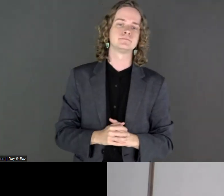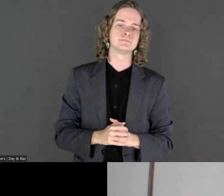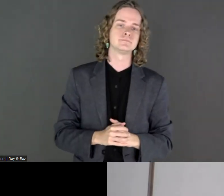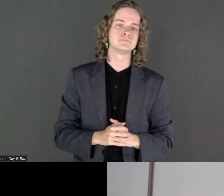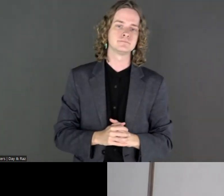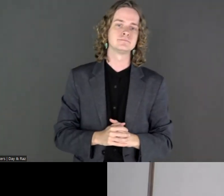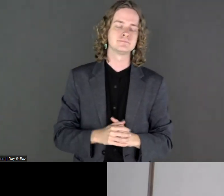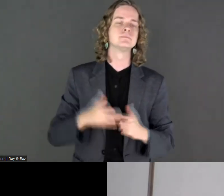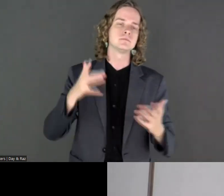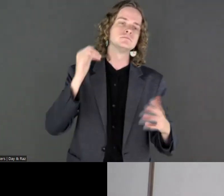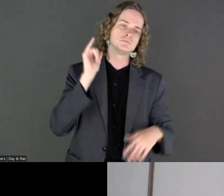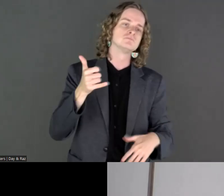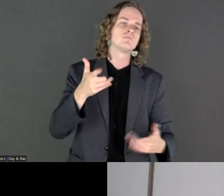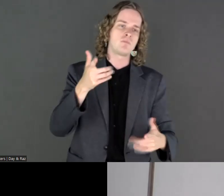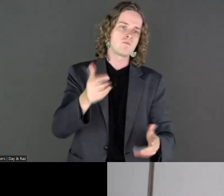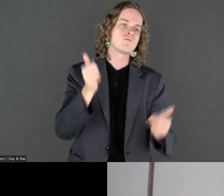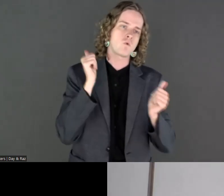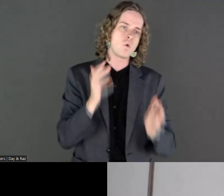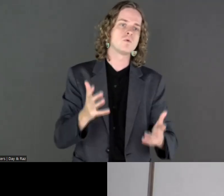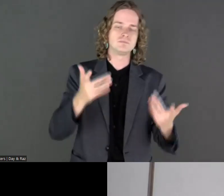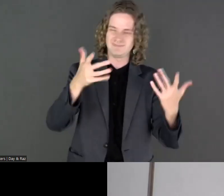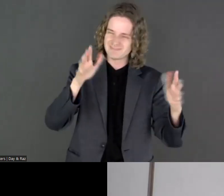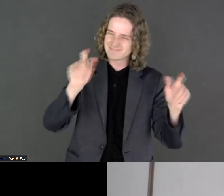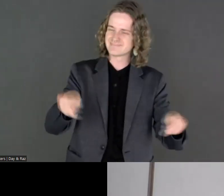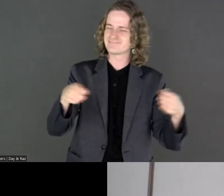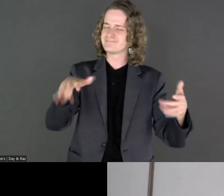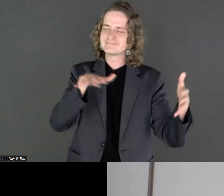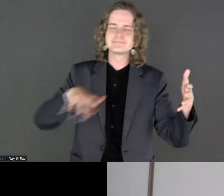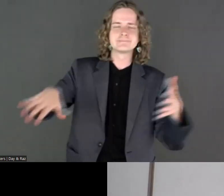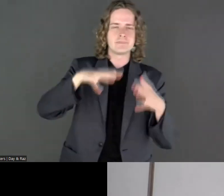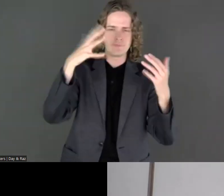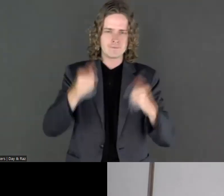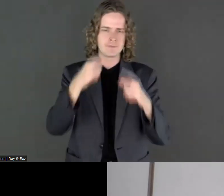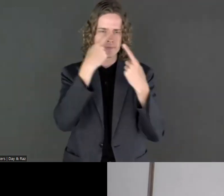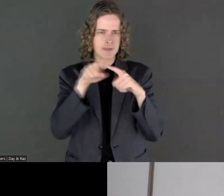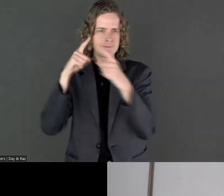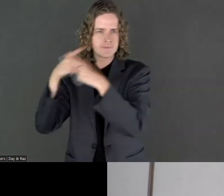mentioned, when the resources or the local organizations financial resources are not taken